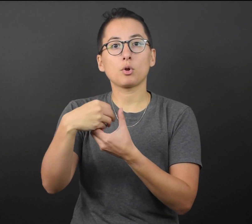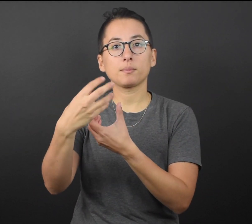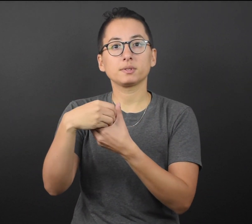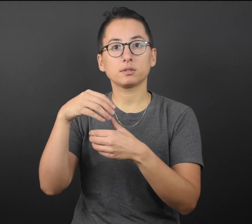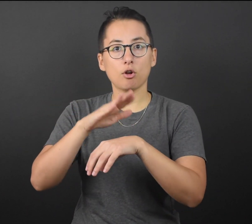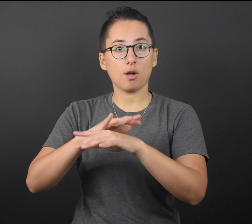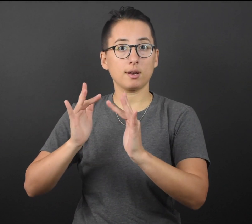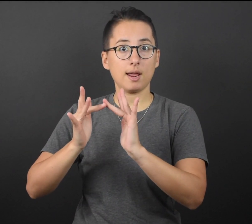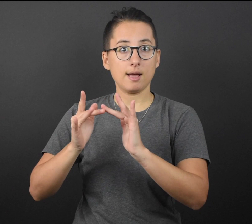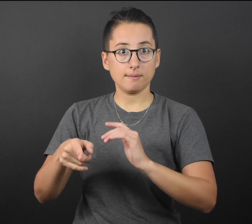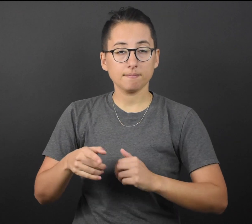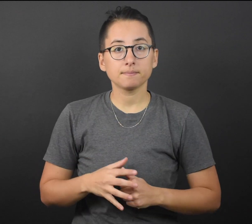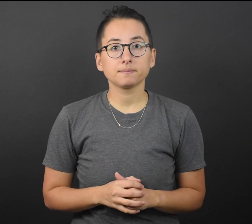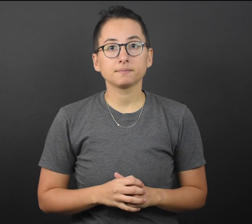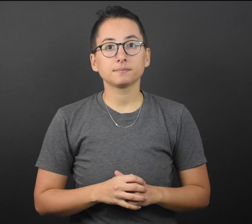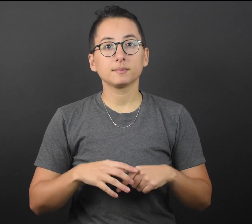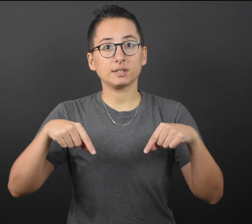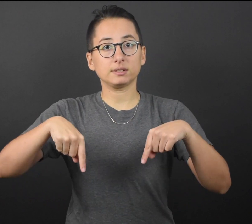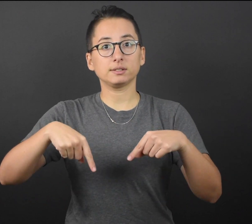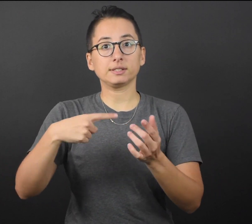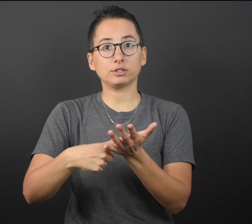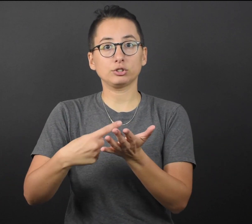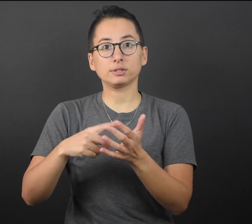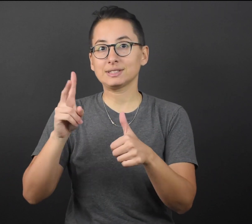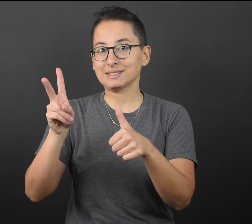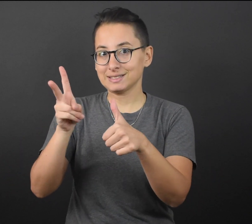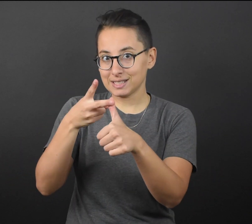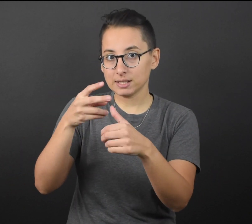answer questions and share ideas with participants online.